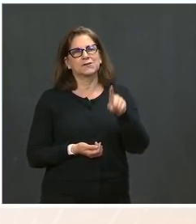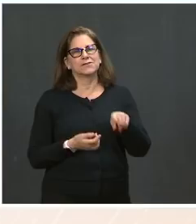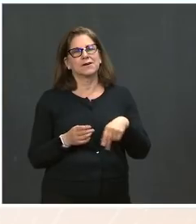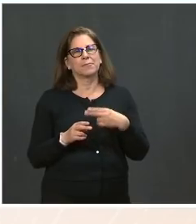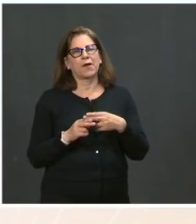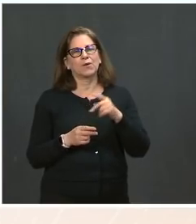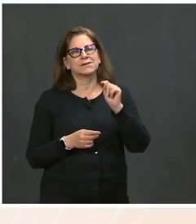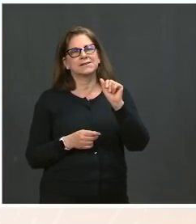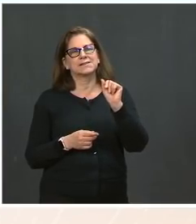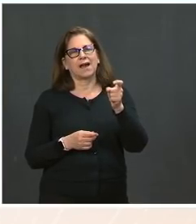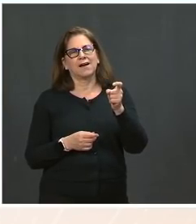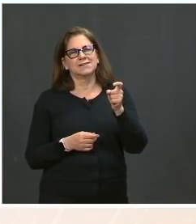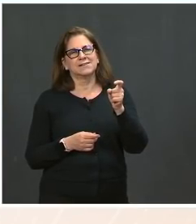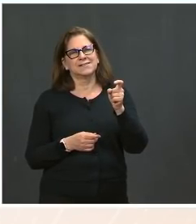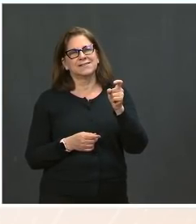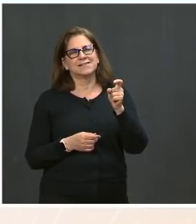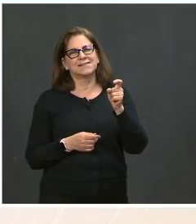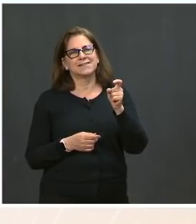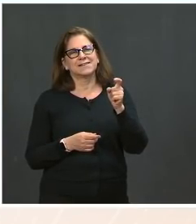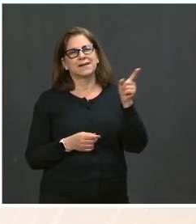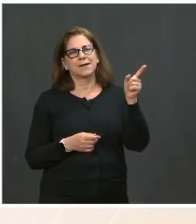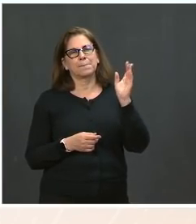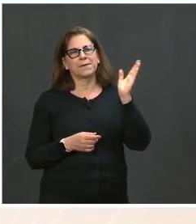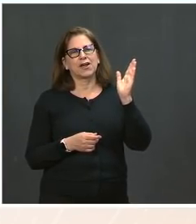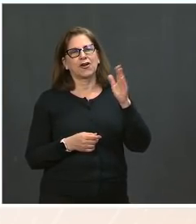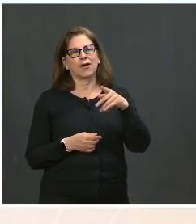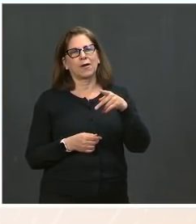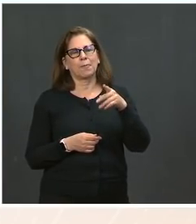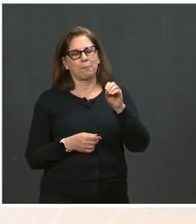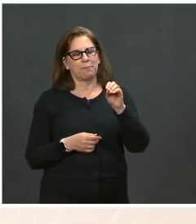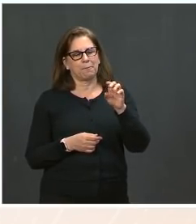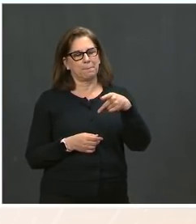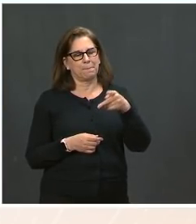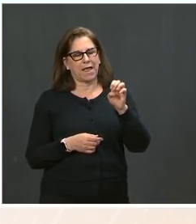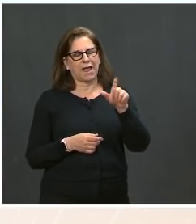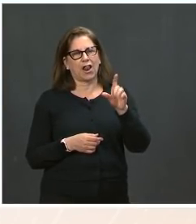has now come out in favor of removing the cap. You know, we know where Schumer stands on the cap.